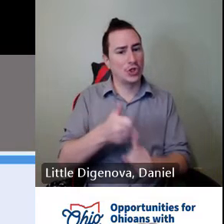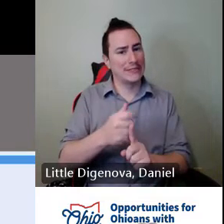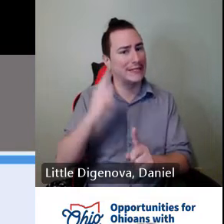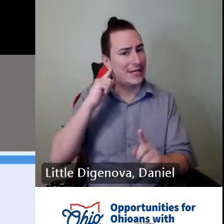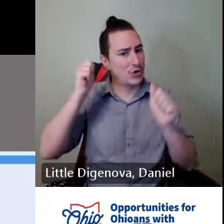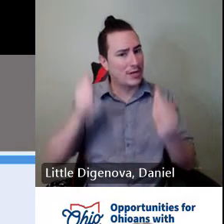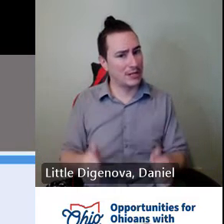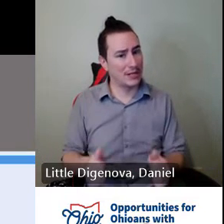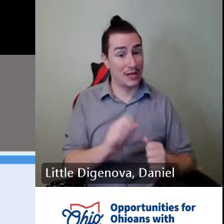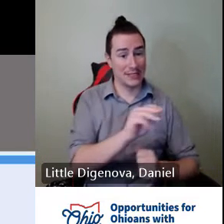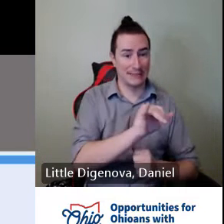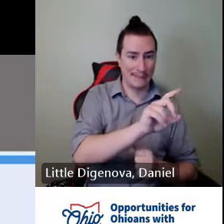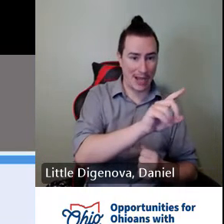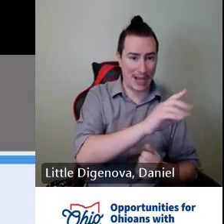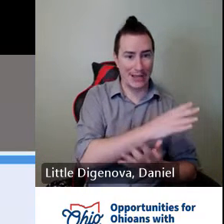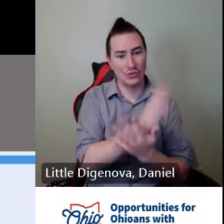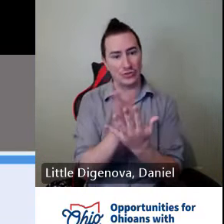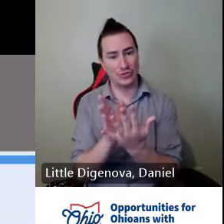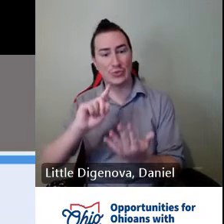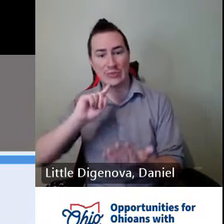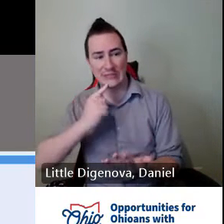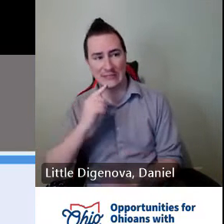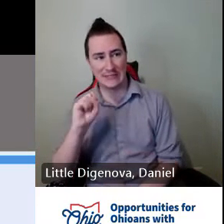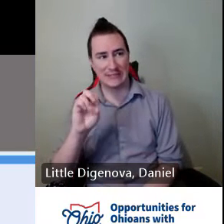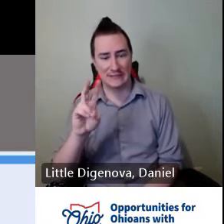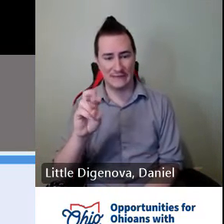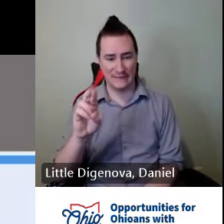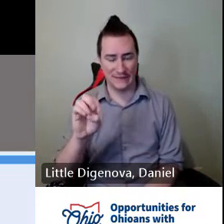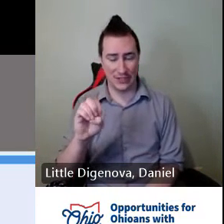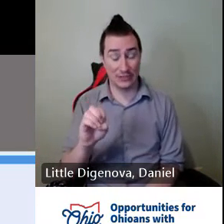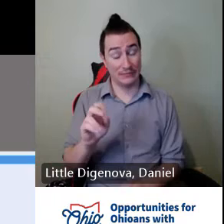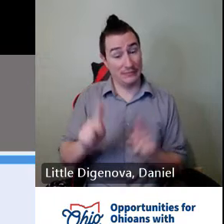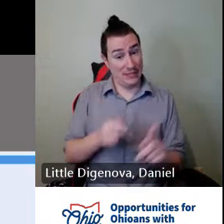People who are hard of hearing often communicate through spoken